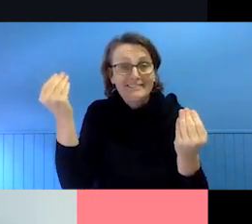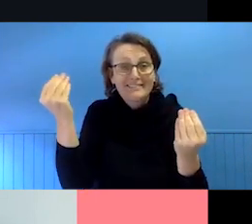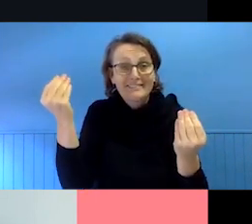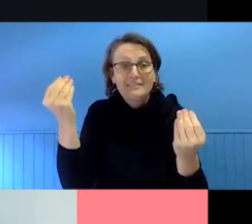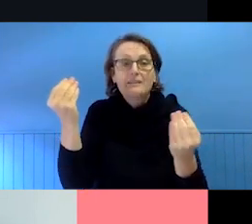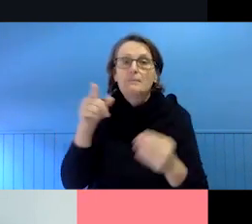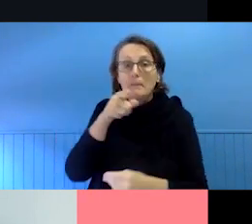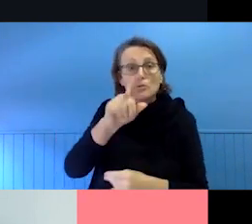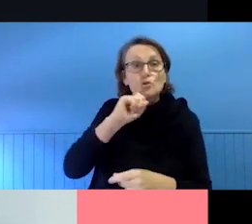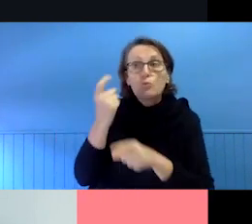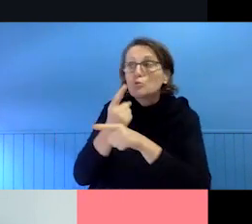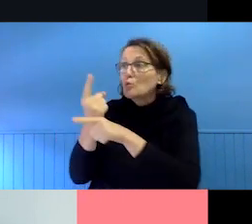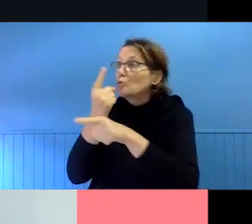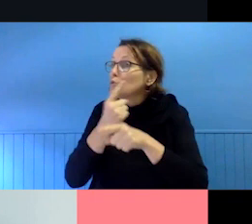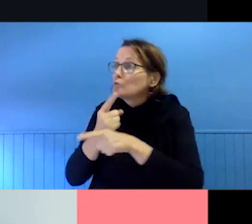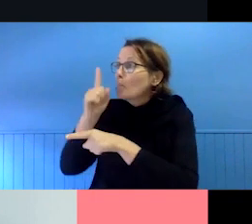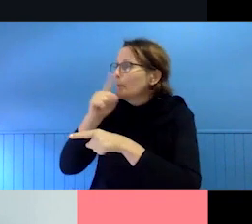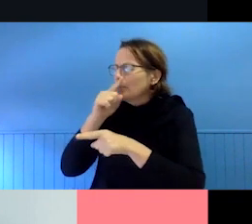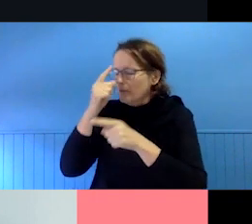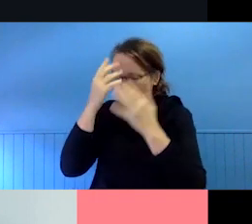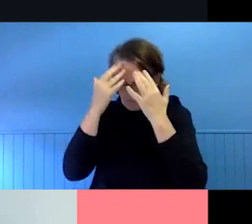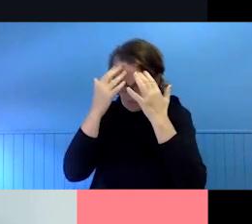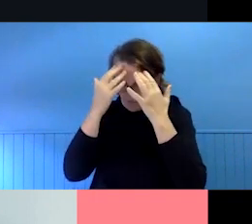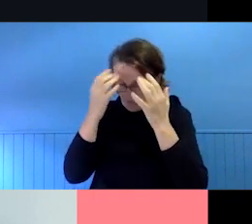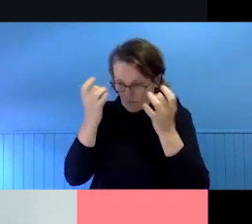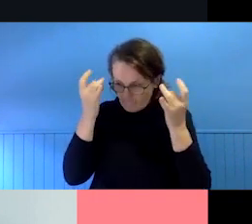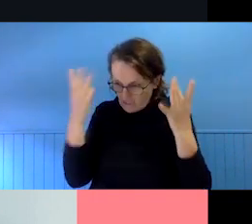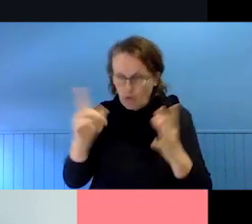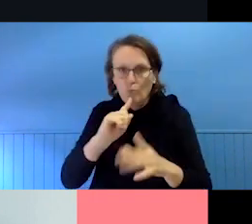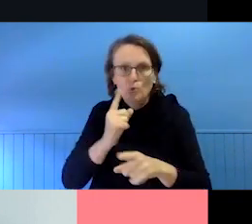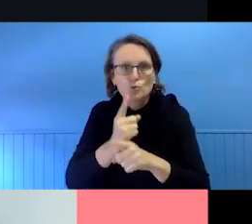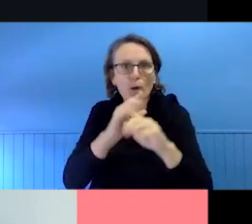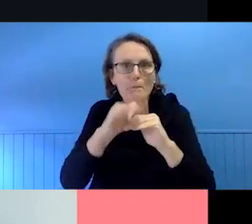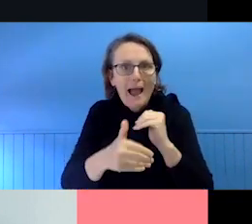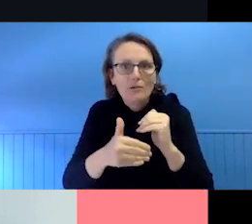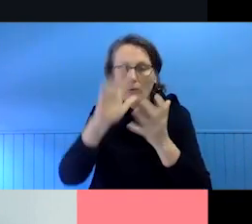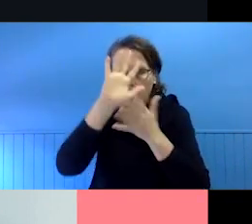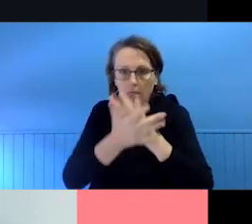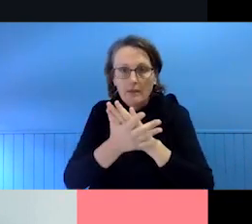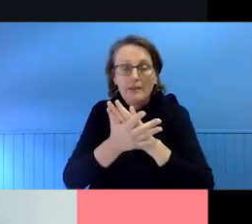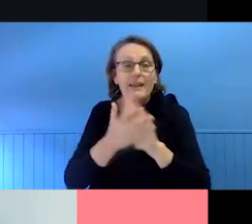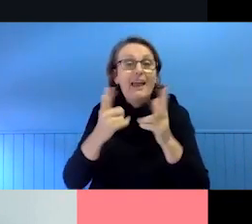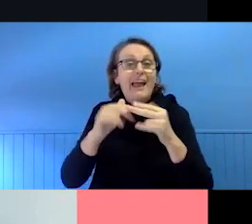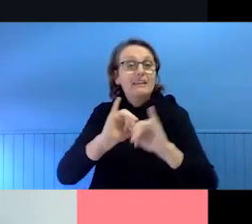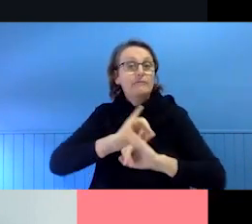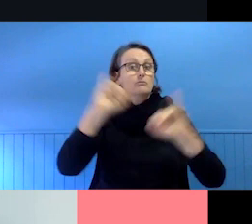to a lot of people and you'll get things muddled in your head. When you have been through a crisis, particularly one where you're at the